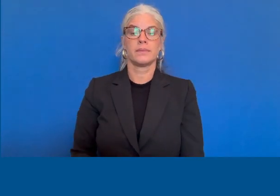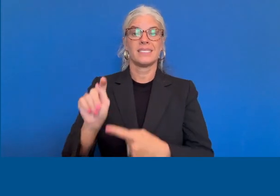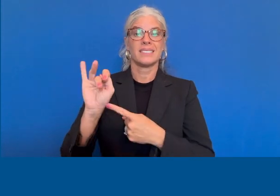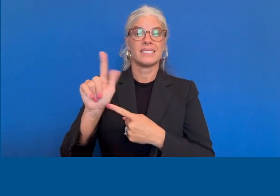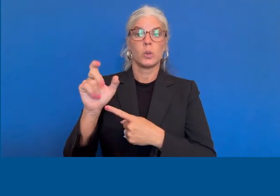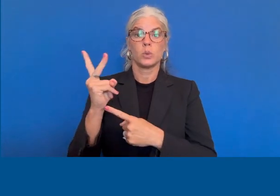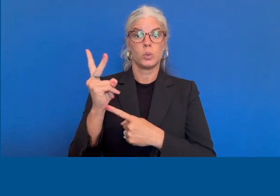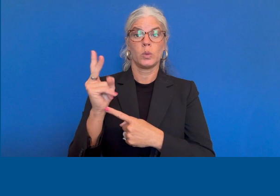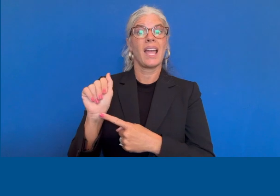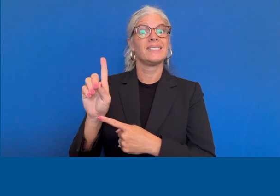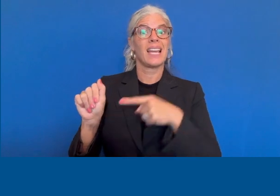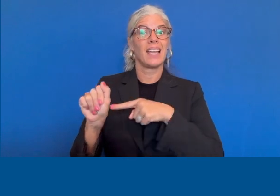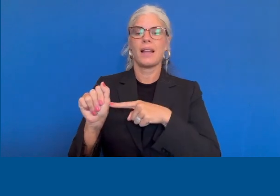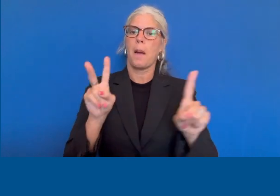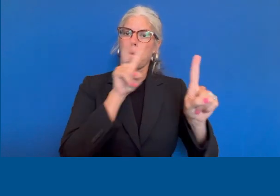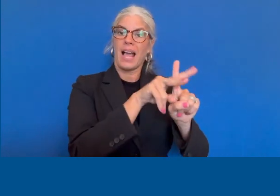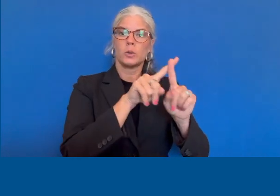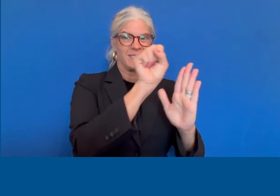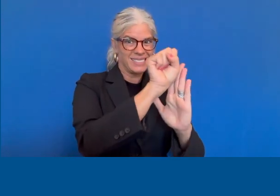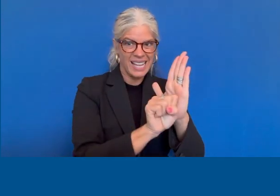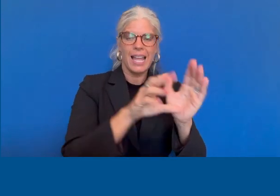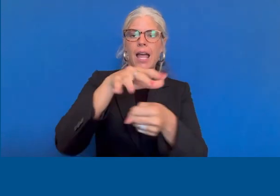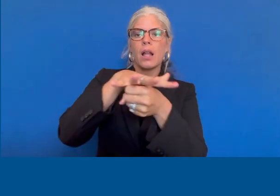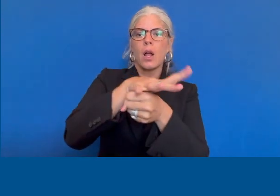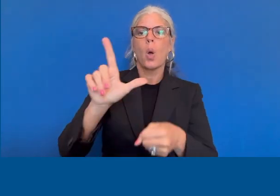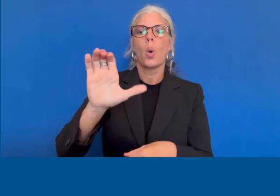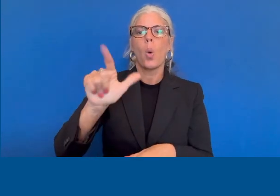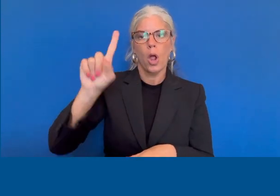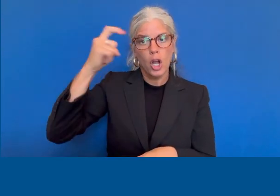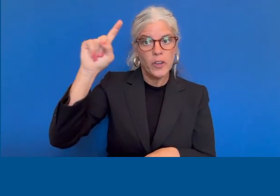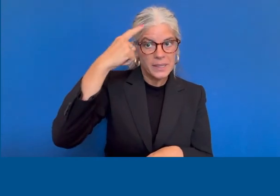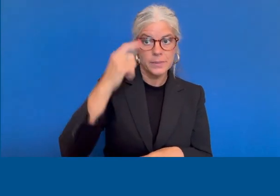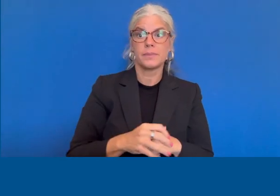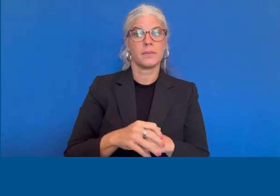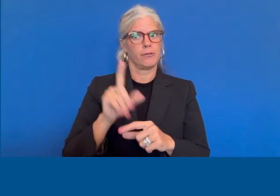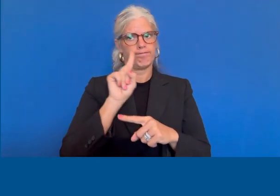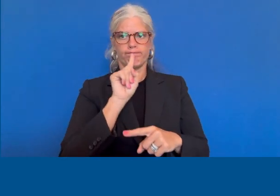Title II of the ADA applies to state and local governments. It requires them to ensure that people with disabilities